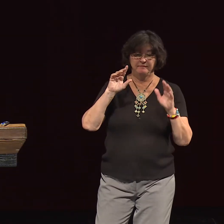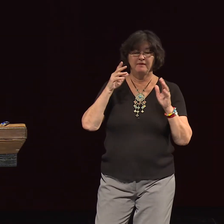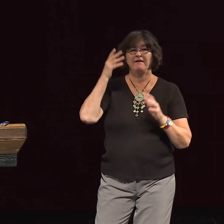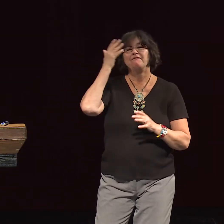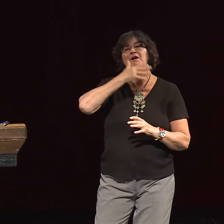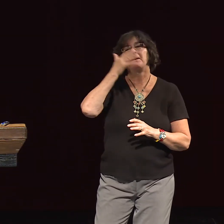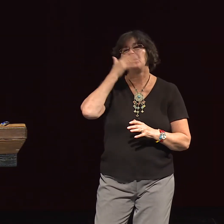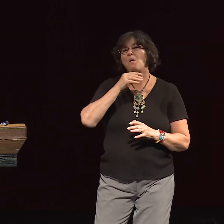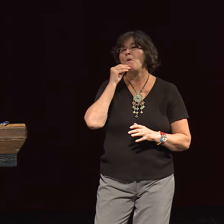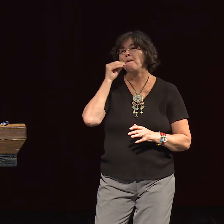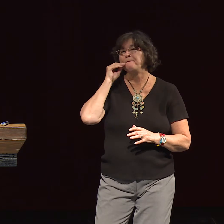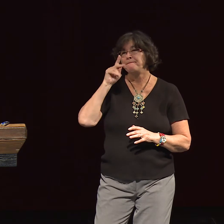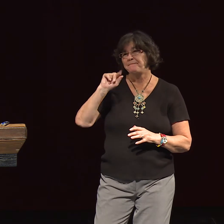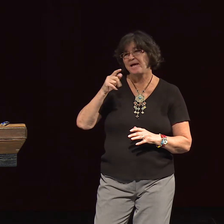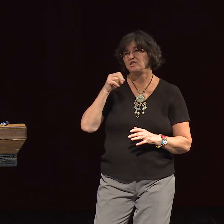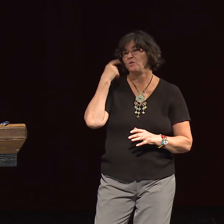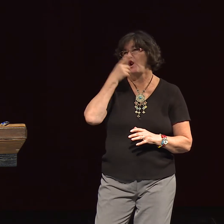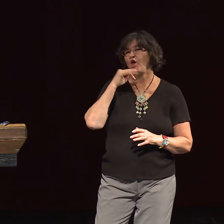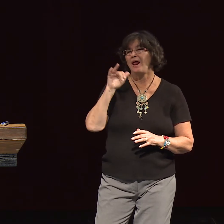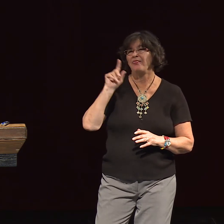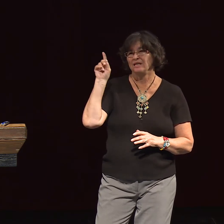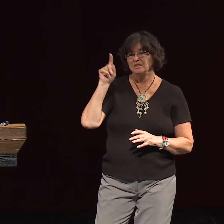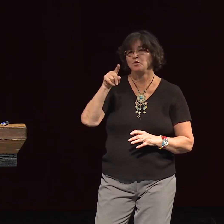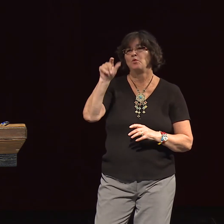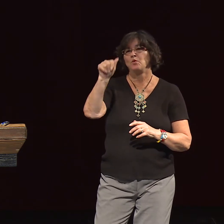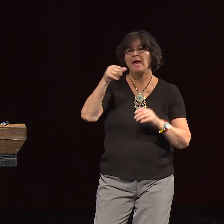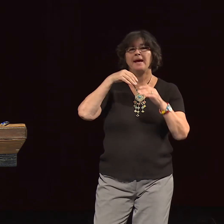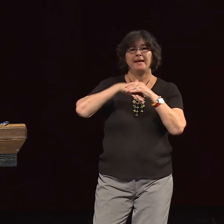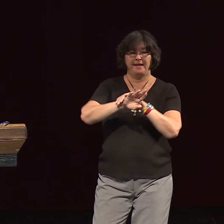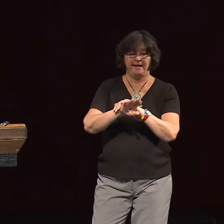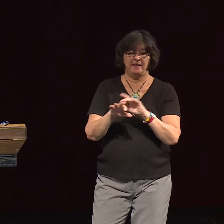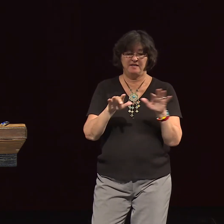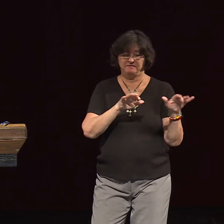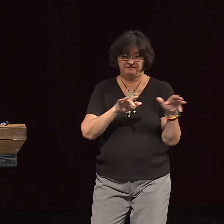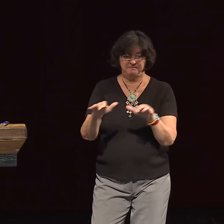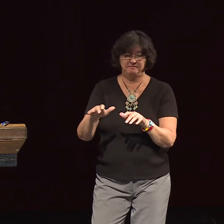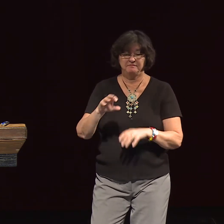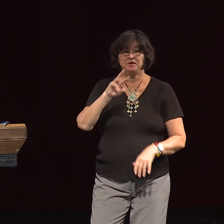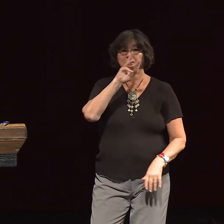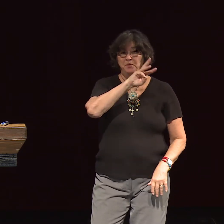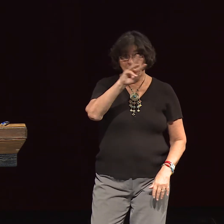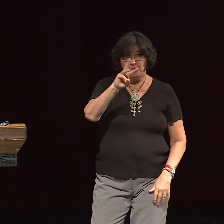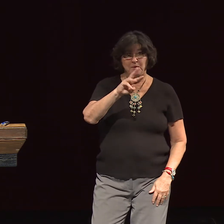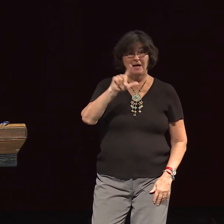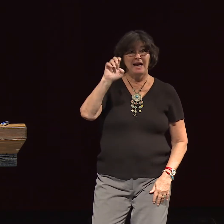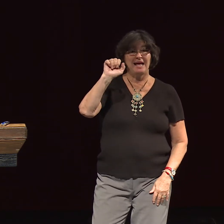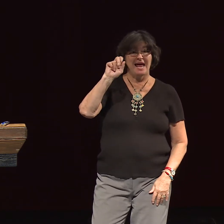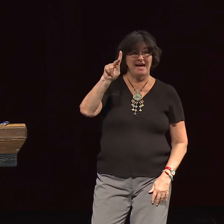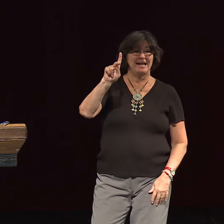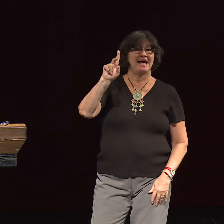This is the front home page of our website, and you can go ahead on your own time and take a look around.